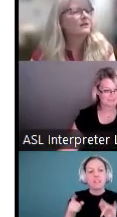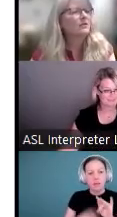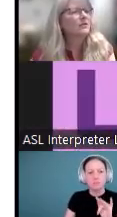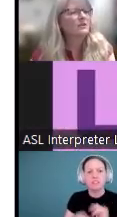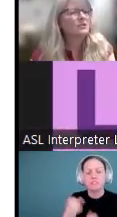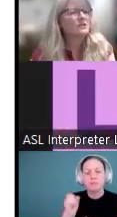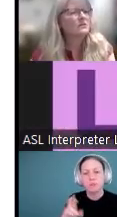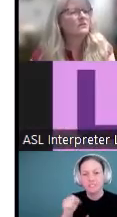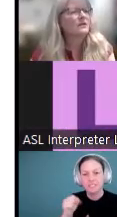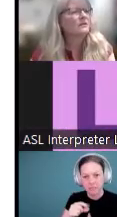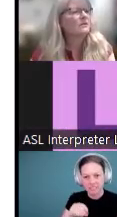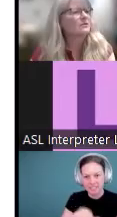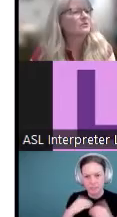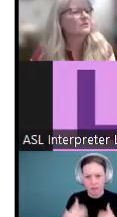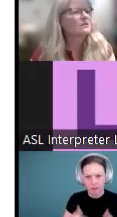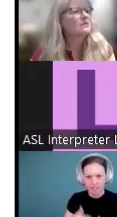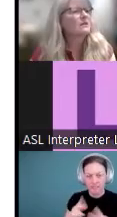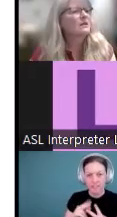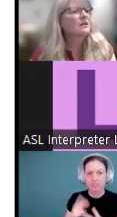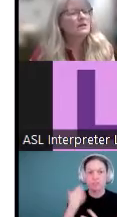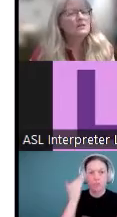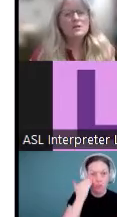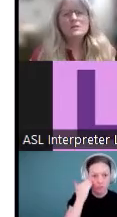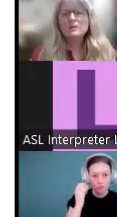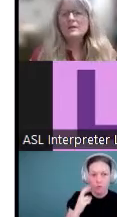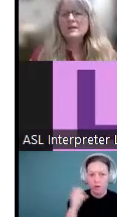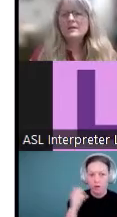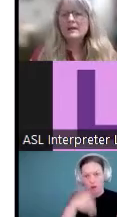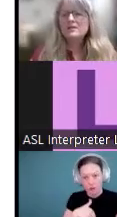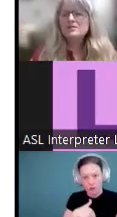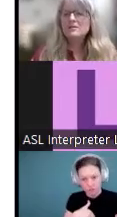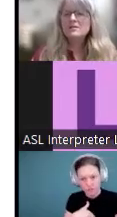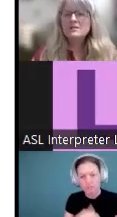either conscious or unconscious, so it's really that internal